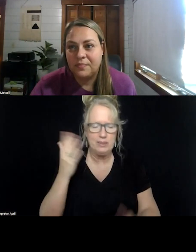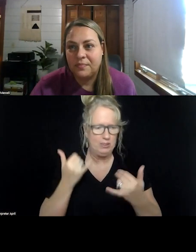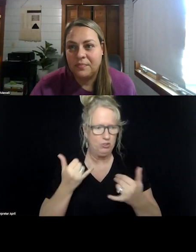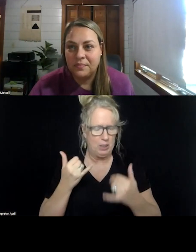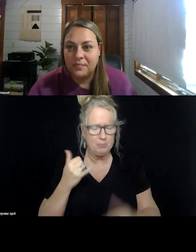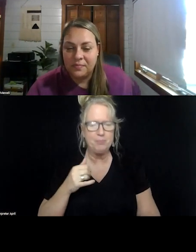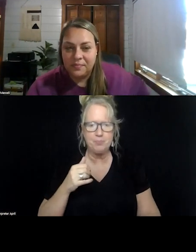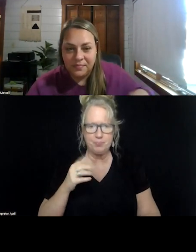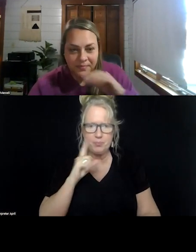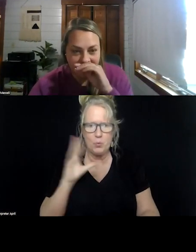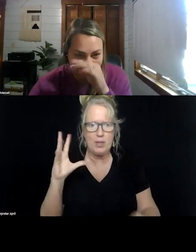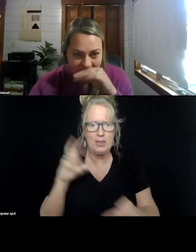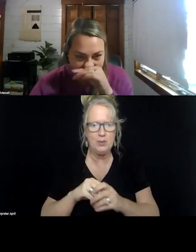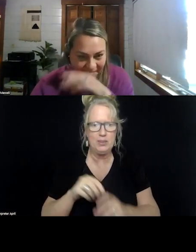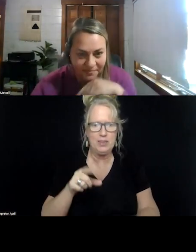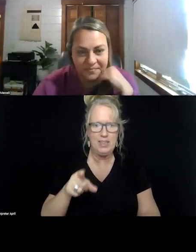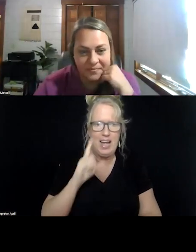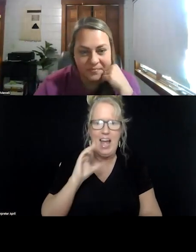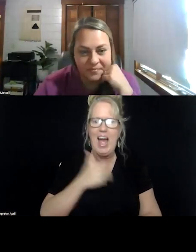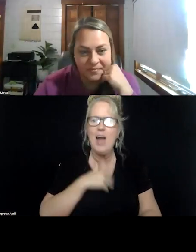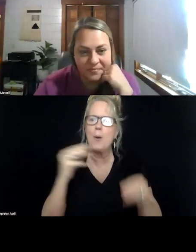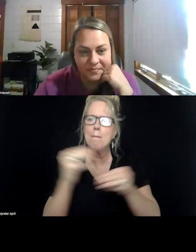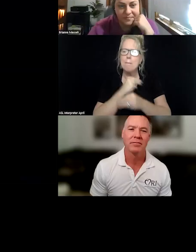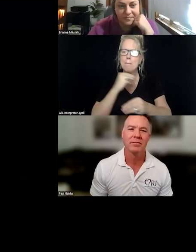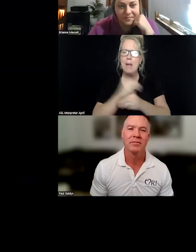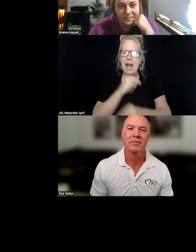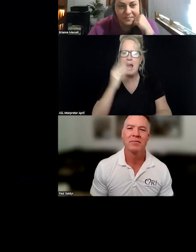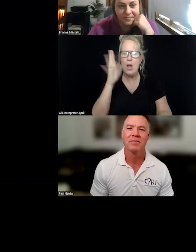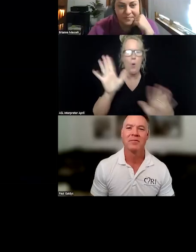INCLUDES THE MATH WIZARD -- NO, WE ARE NOT. SORRY.